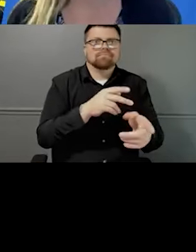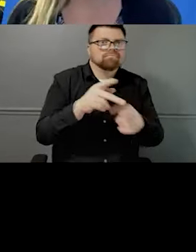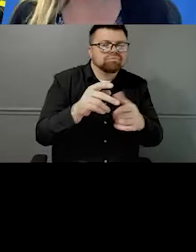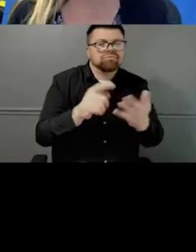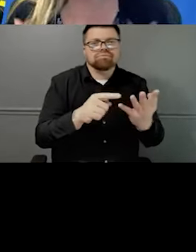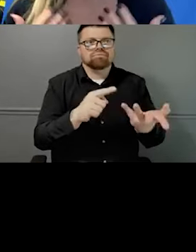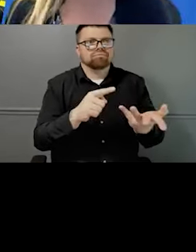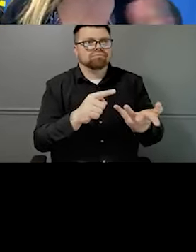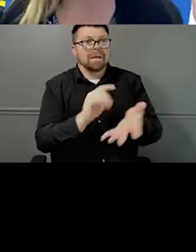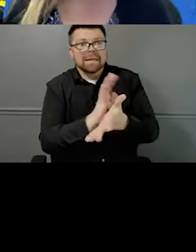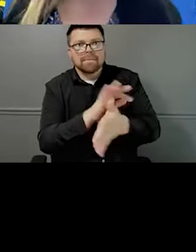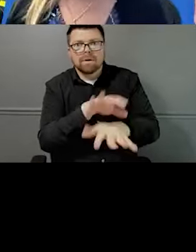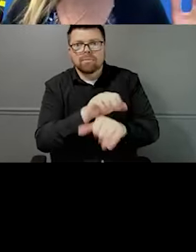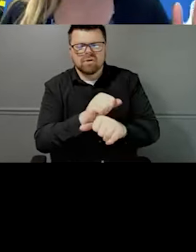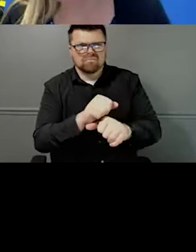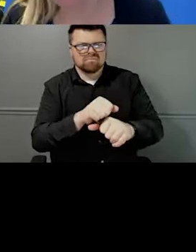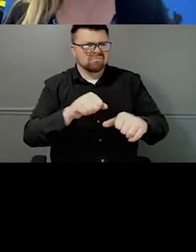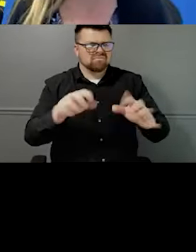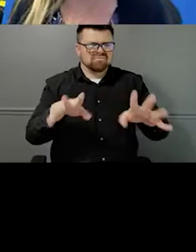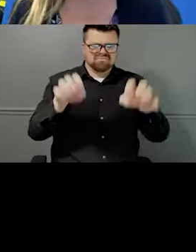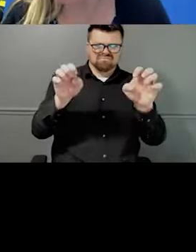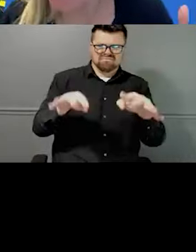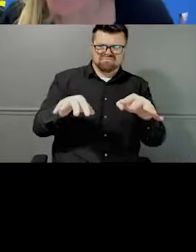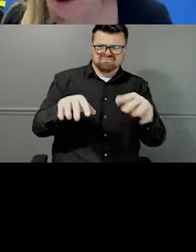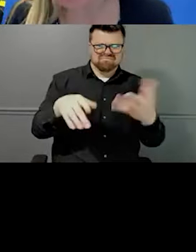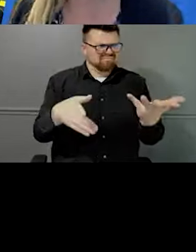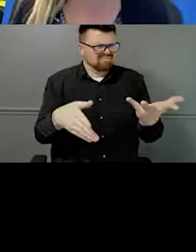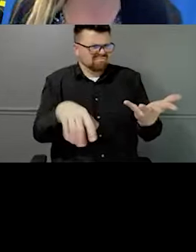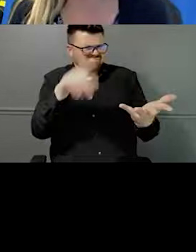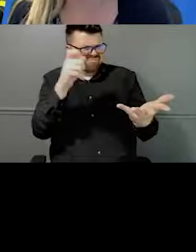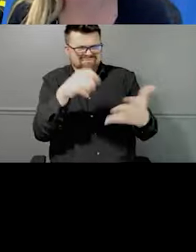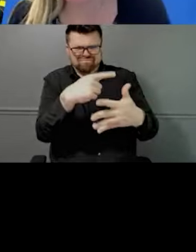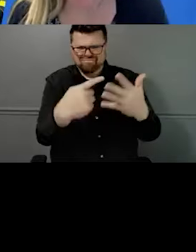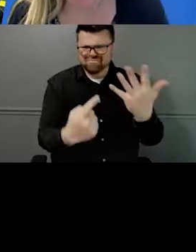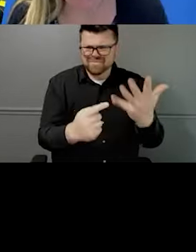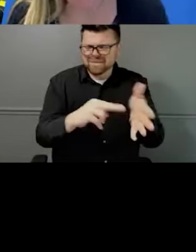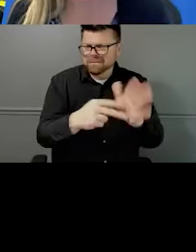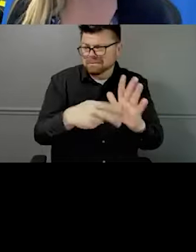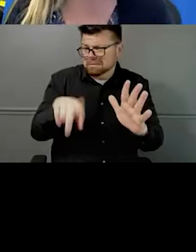and folks were like, we don't know what those mean. Those aren't defined anywhere.